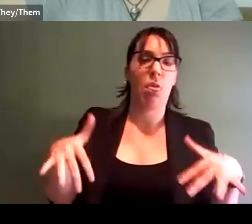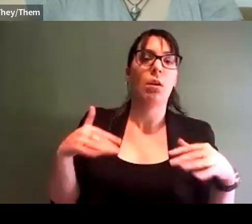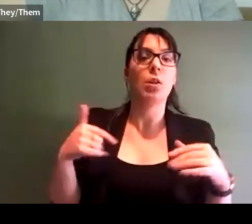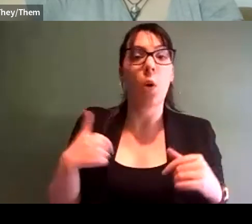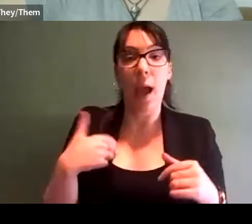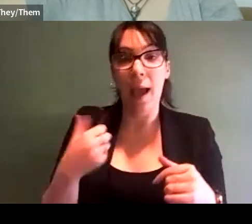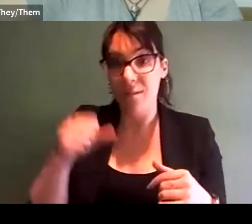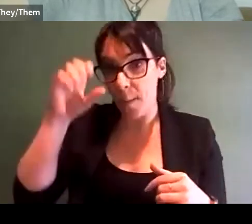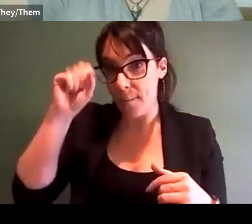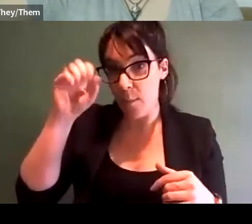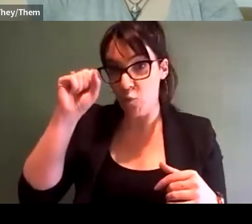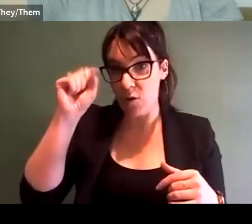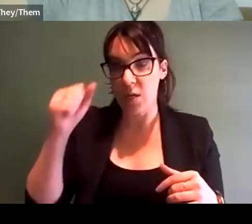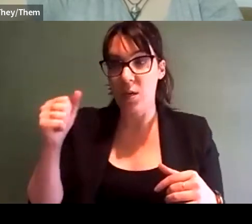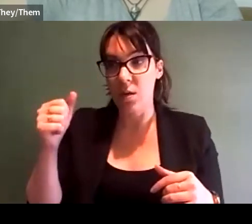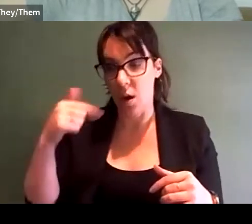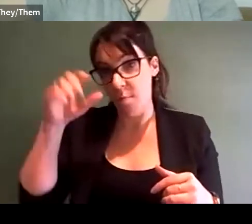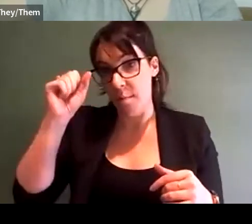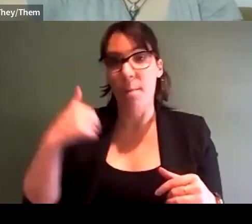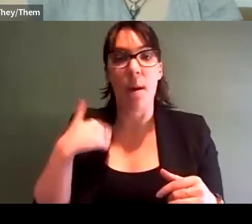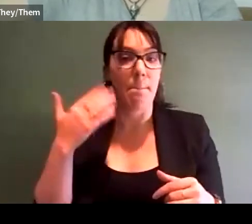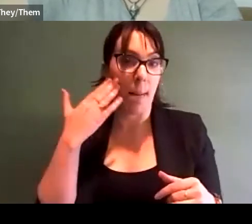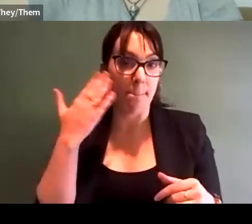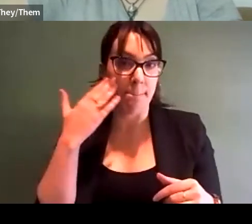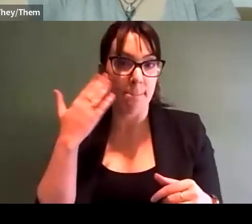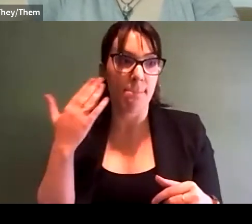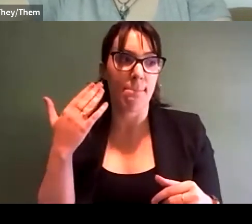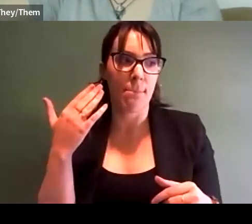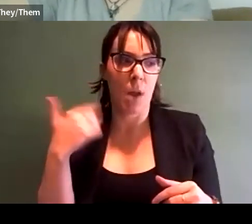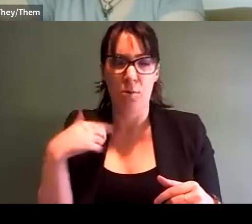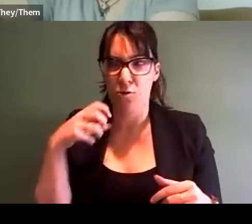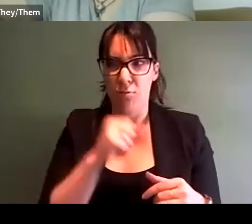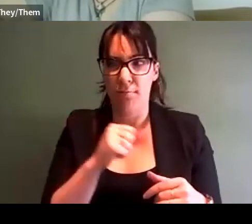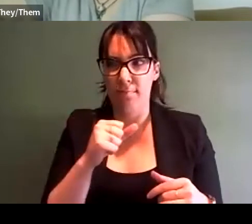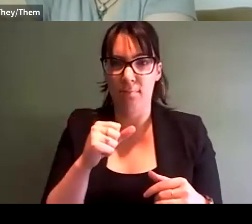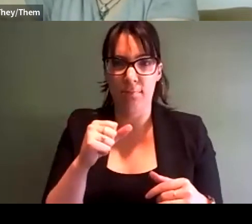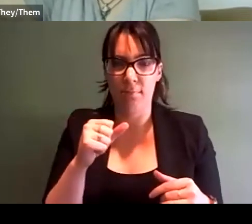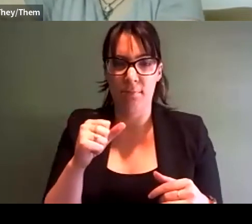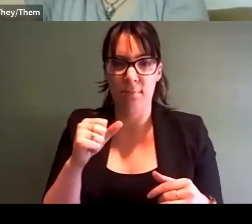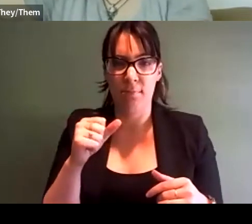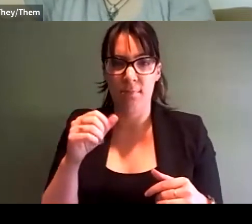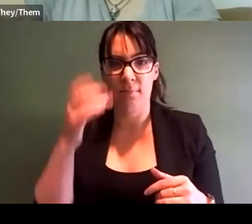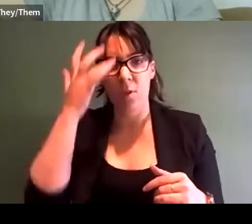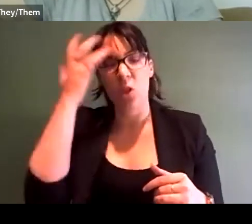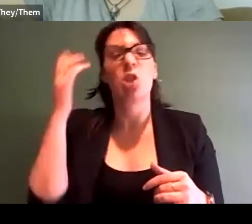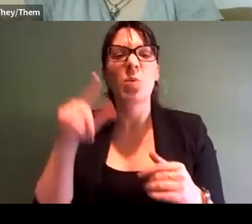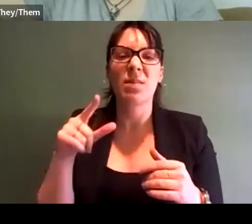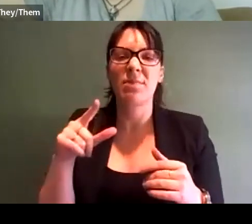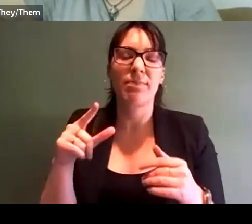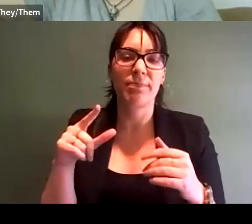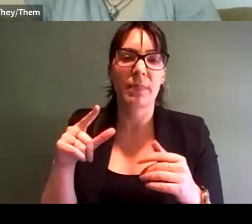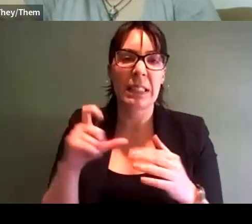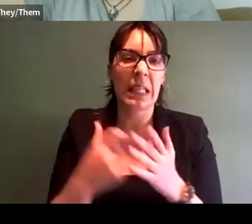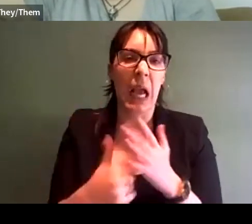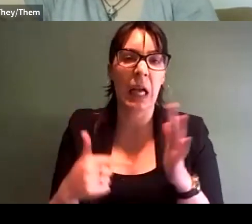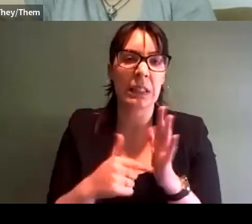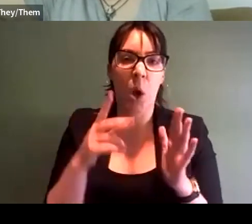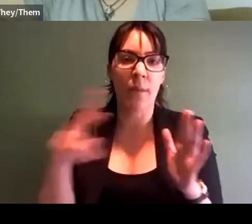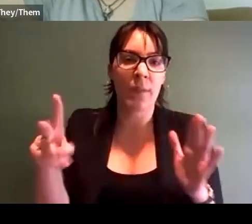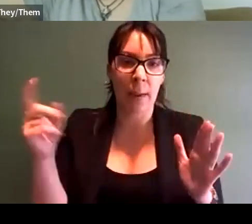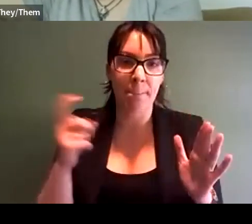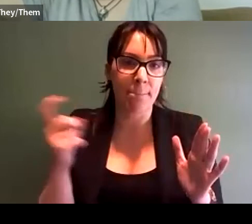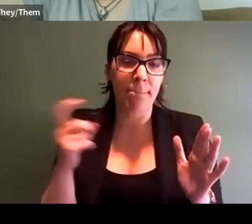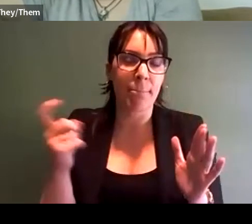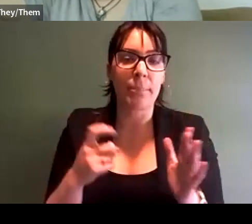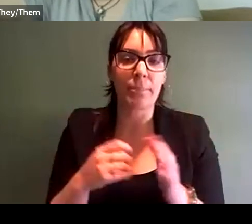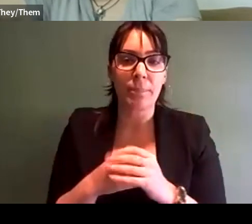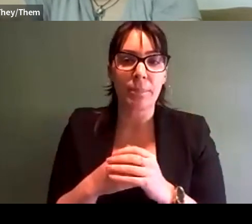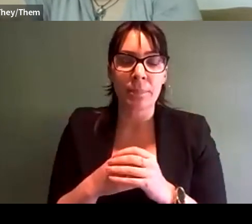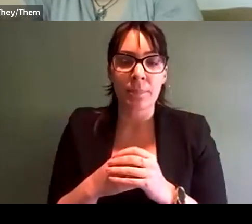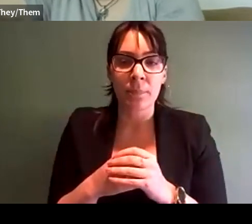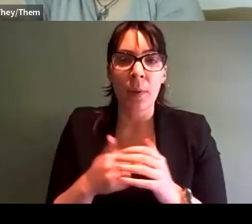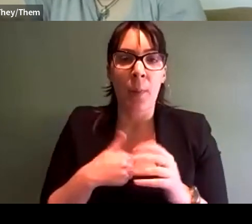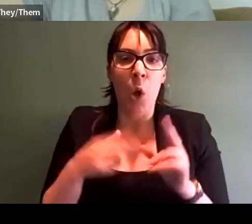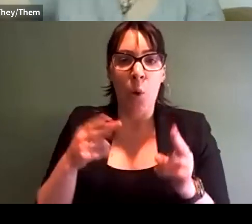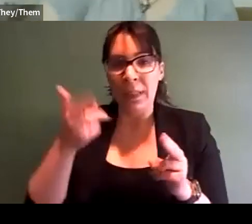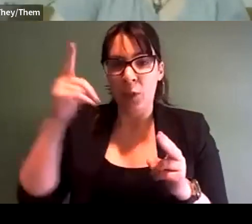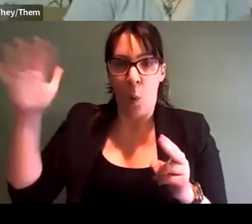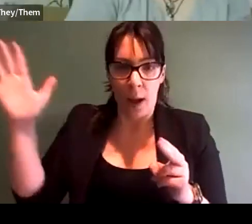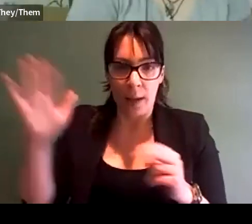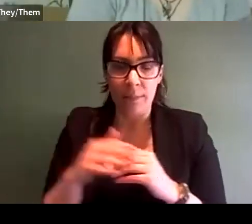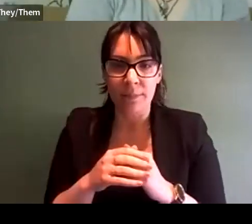So I have memories of her taking it into because I assume the substitute teacher was on some sort of relief she was like a long term substitute was my normal teacher was offering something else, and.